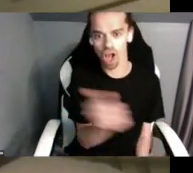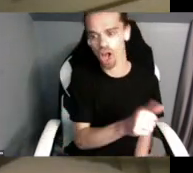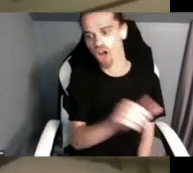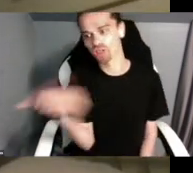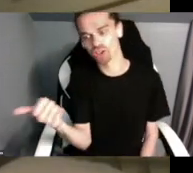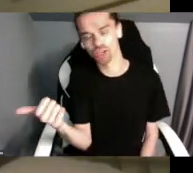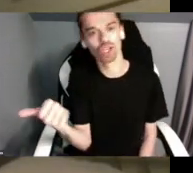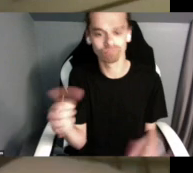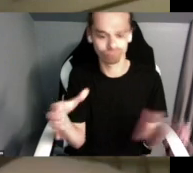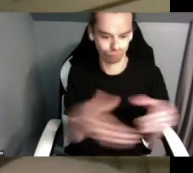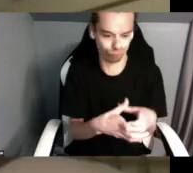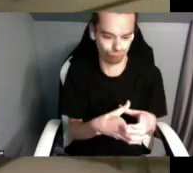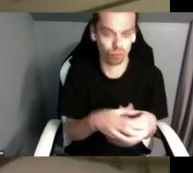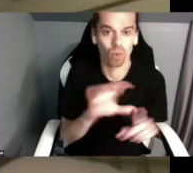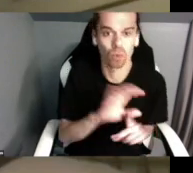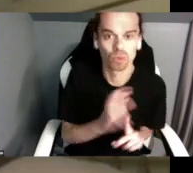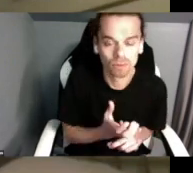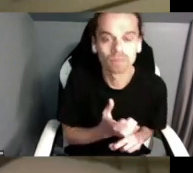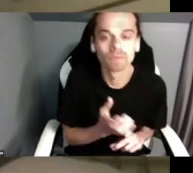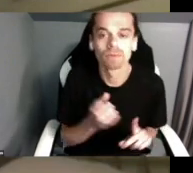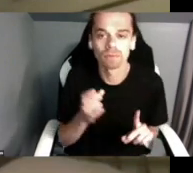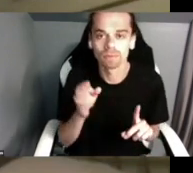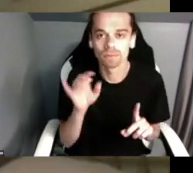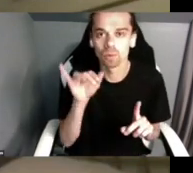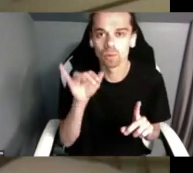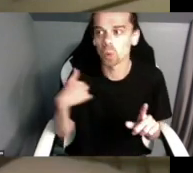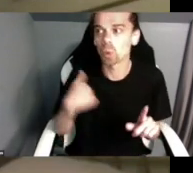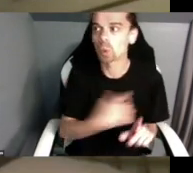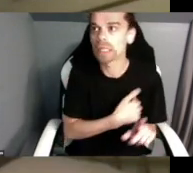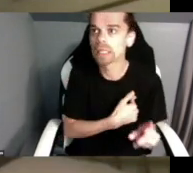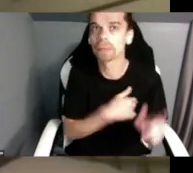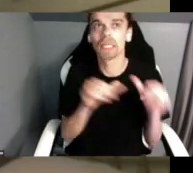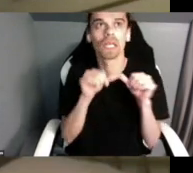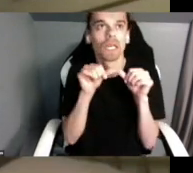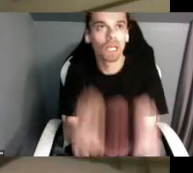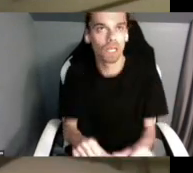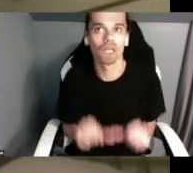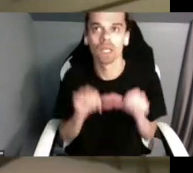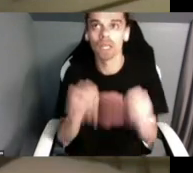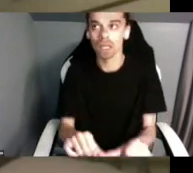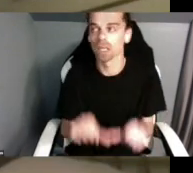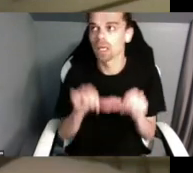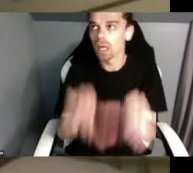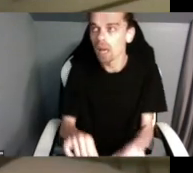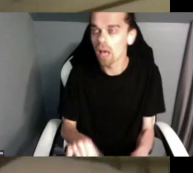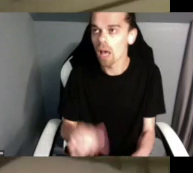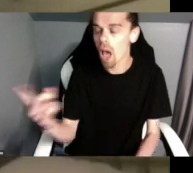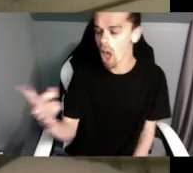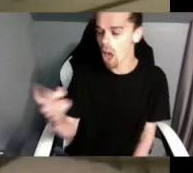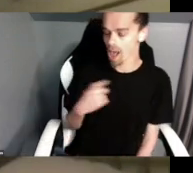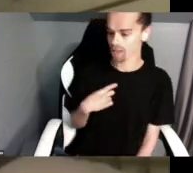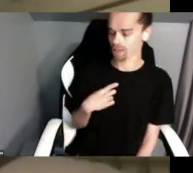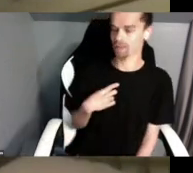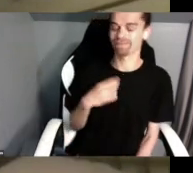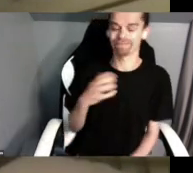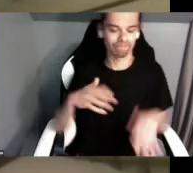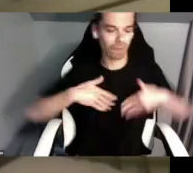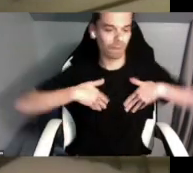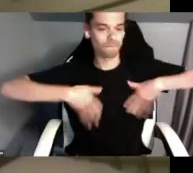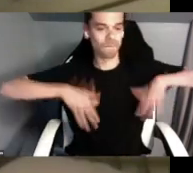we have consistently been asked to give up portions of our identity